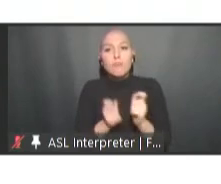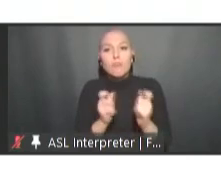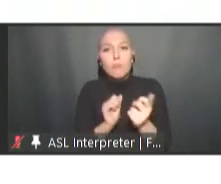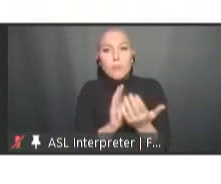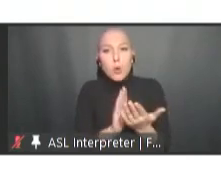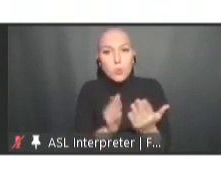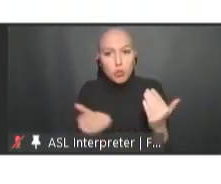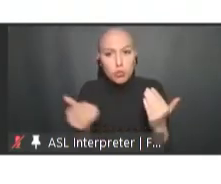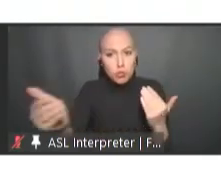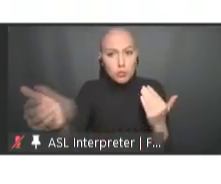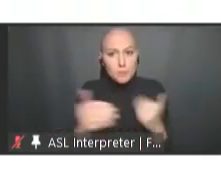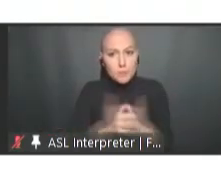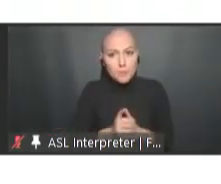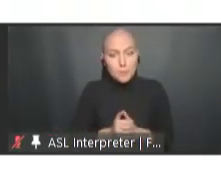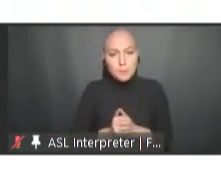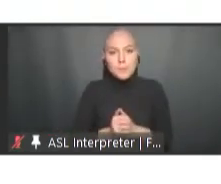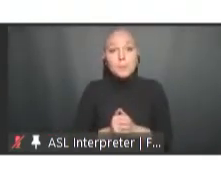And then my last slide is really to